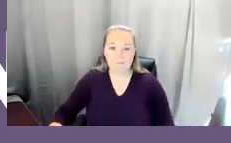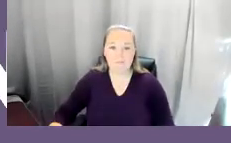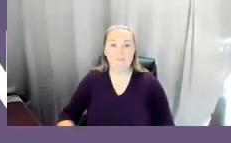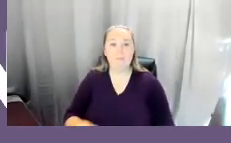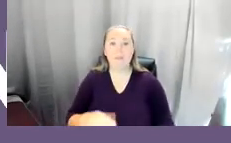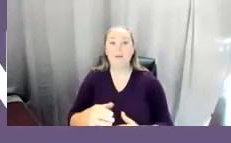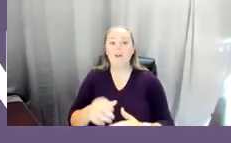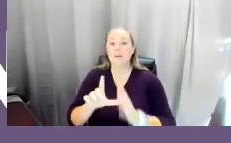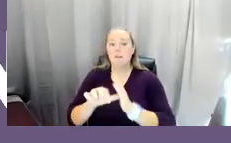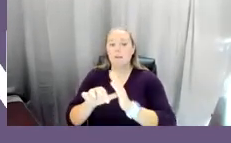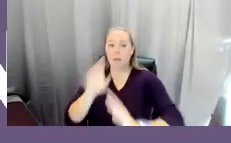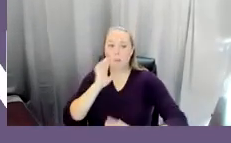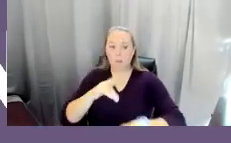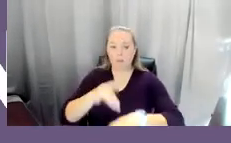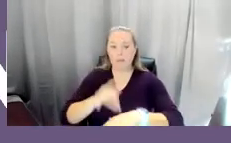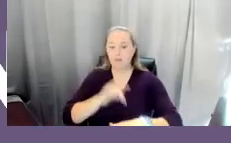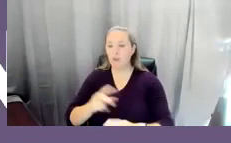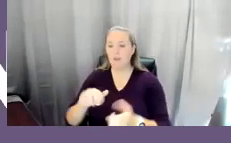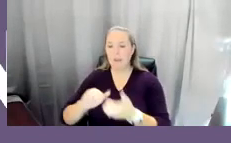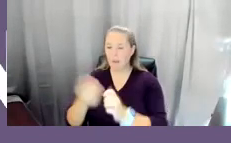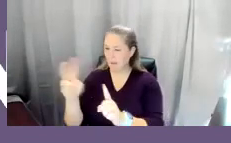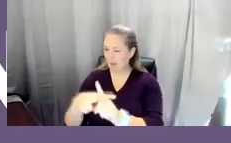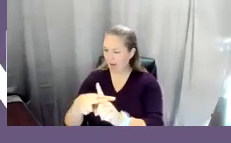SPECIFICALLY AN OVERVIEW OF THE UNDERSTANDING COMMUNITY